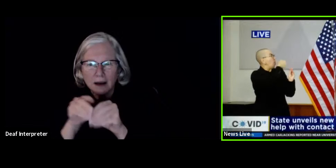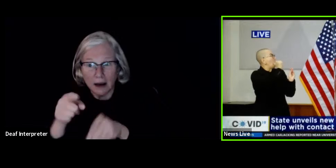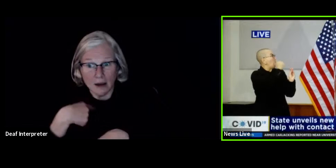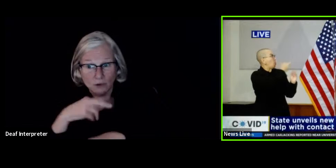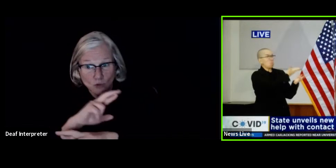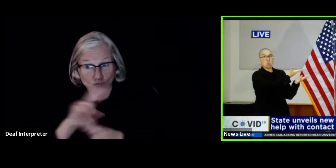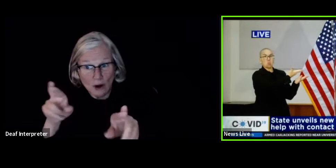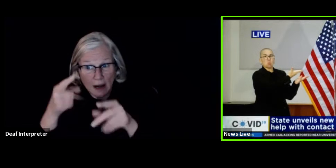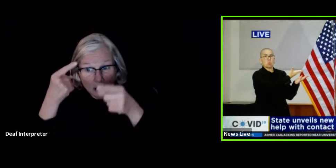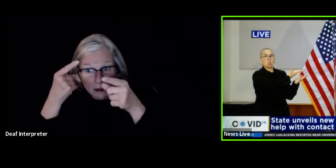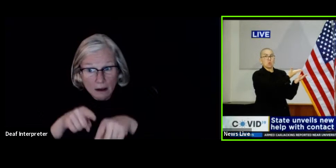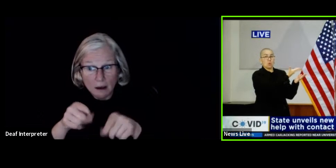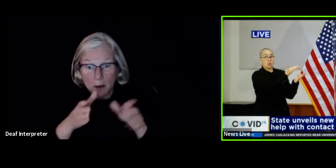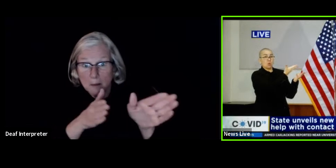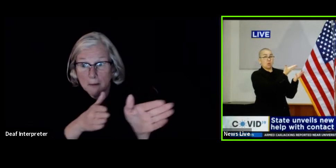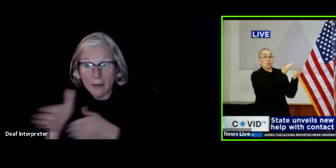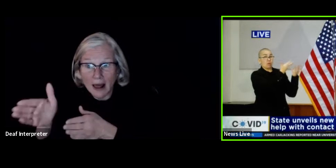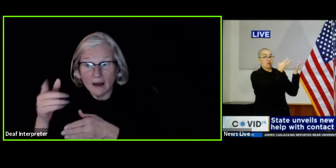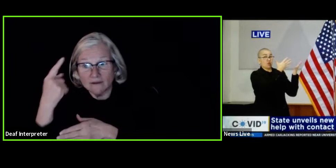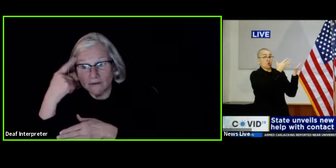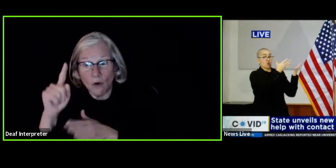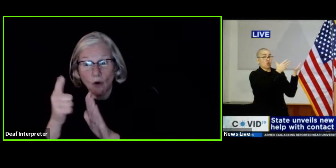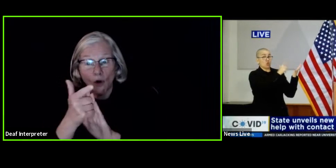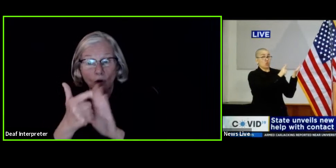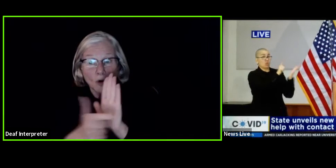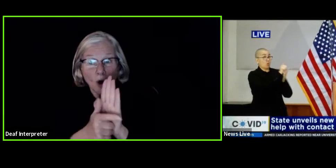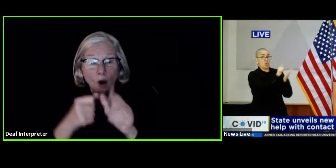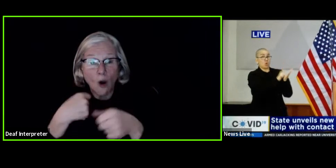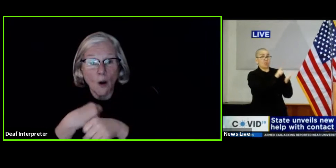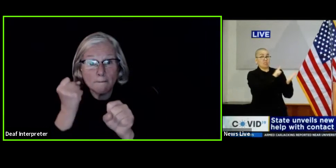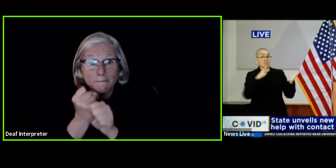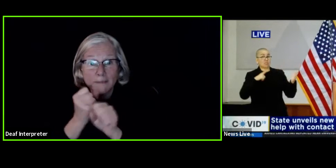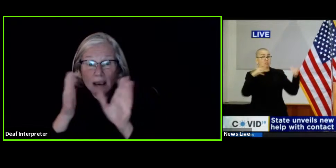AND YOU WERE TALKING ABOUT SPECIFICS THAT MAKES ME WONDER, DO YOU HAVE A DEAL DONE, WITH LAWMAKERS IN PLACE? ≫ NO, THERE'S NO DEAL DONE YET, BUT I THINK THE